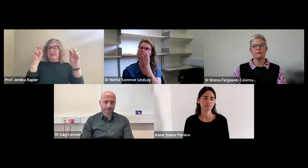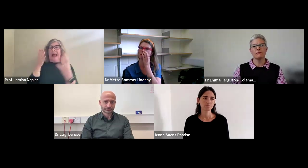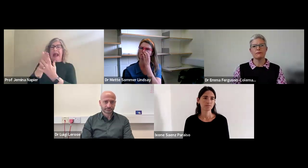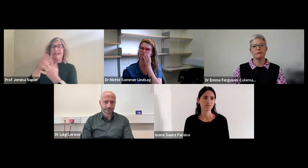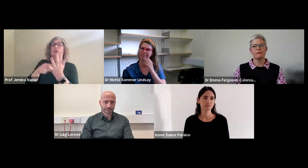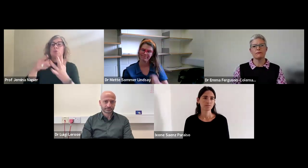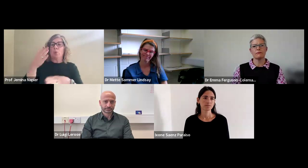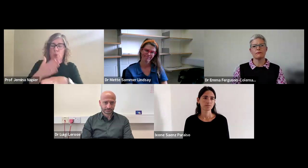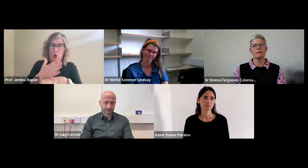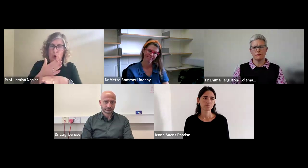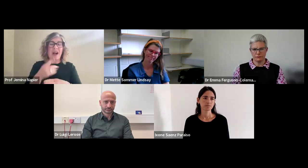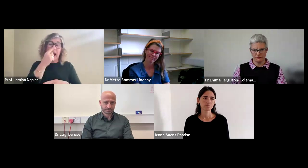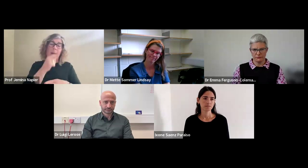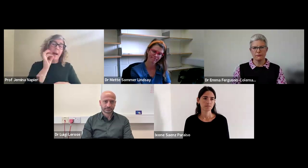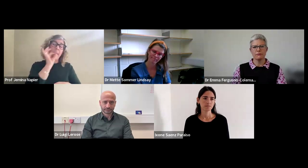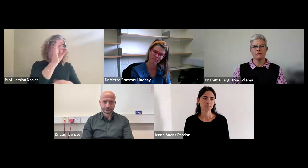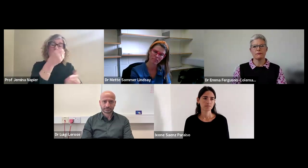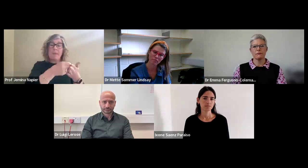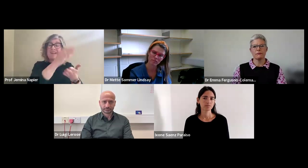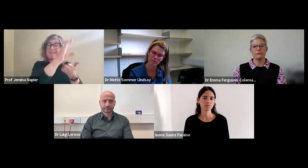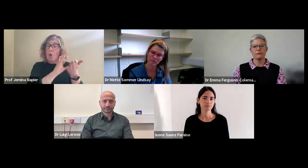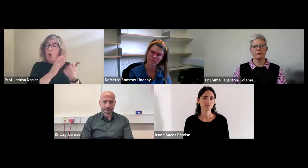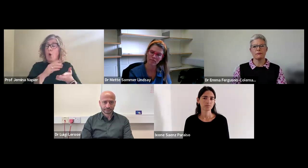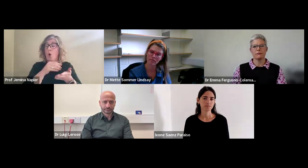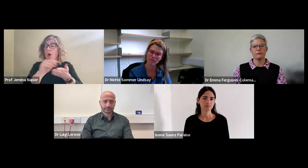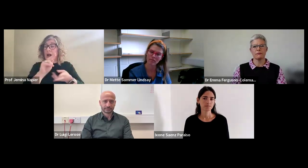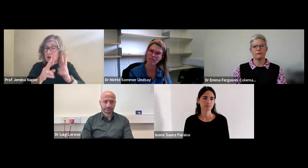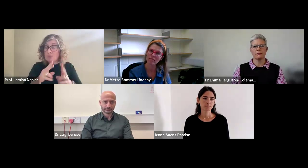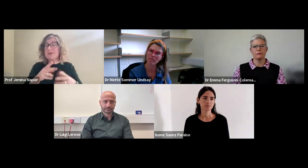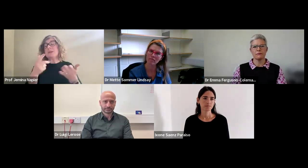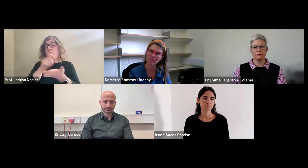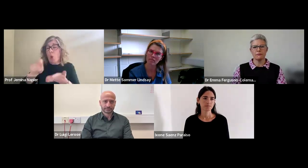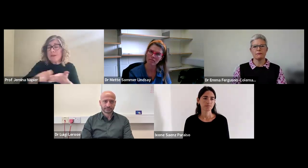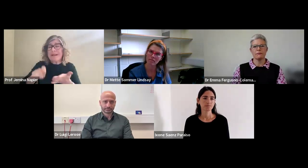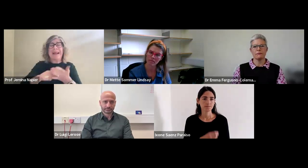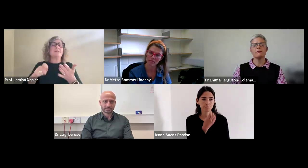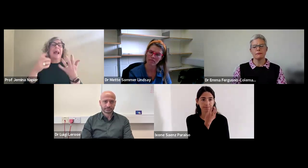government scheme so that they get access to the workplace. Now you apply for interpreters,